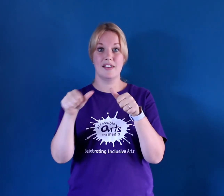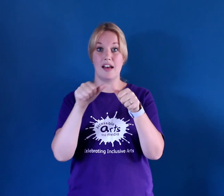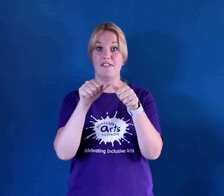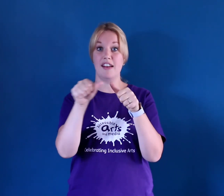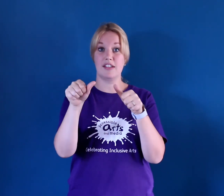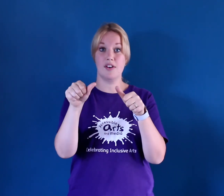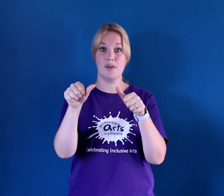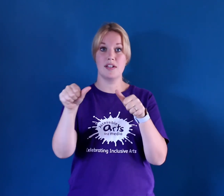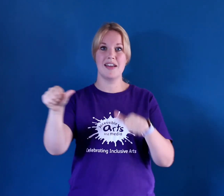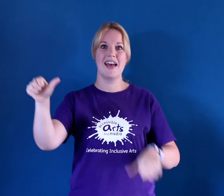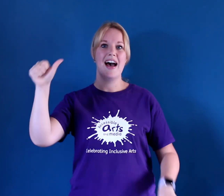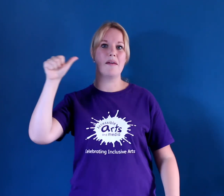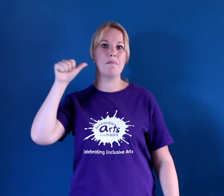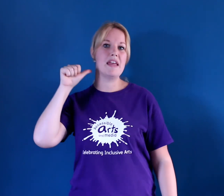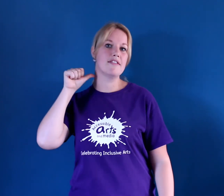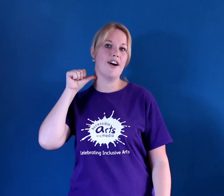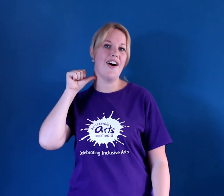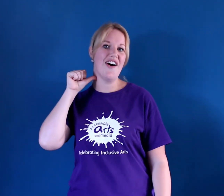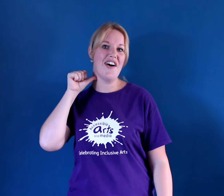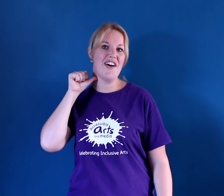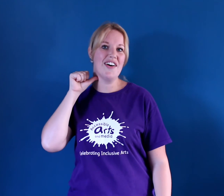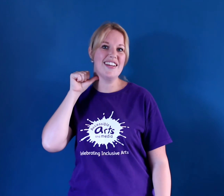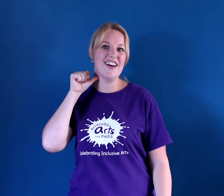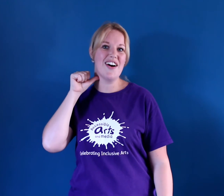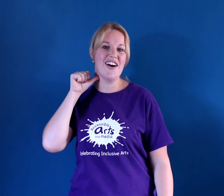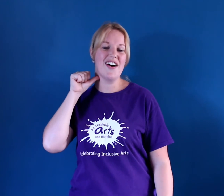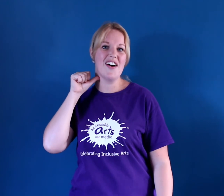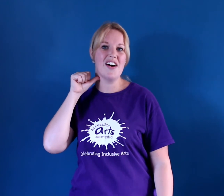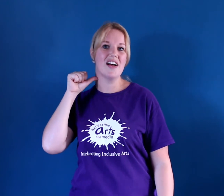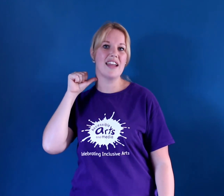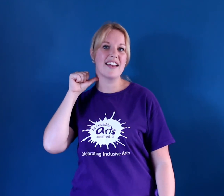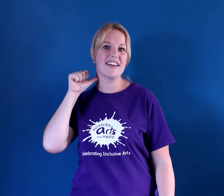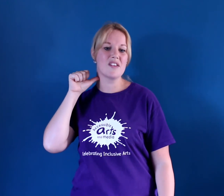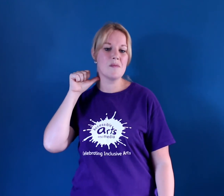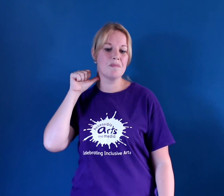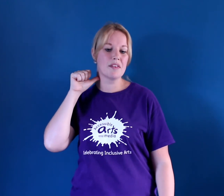so that flicks forward. And then beef on your neck,